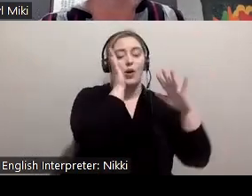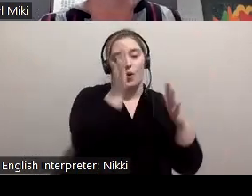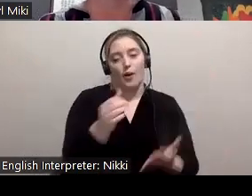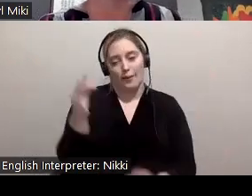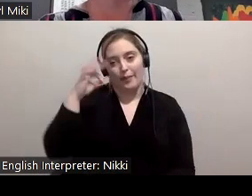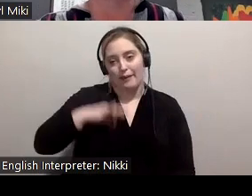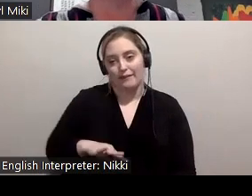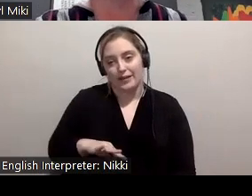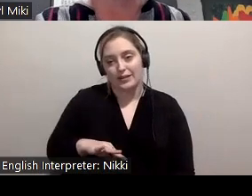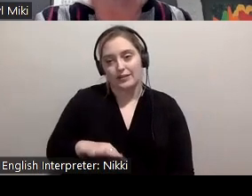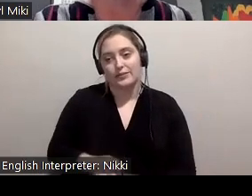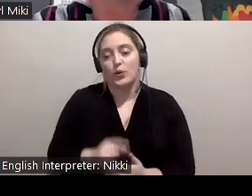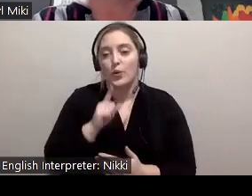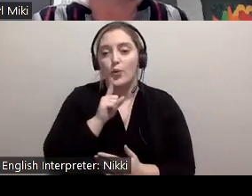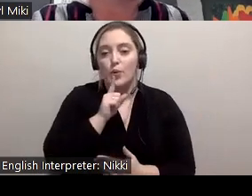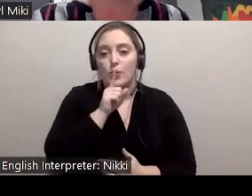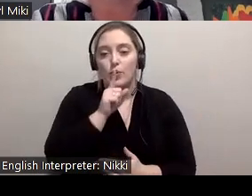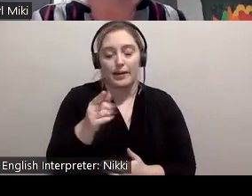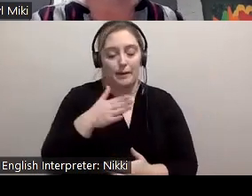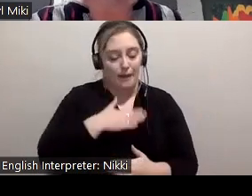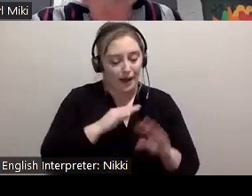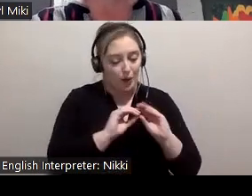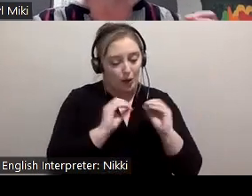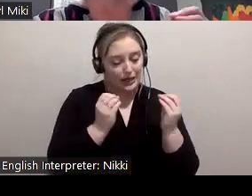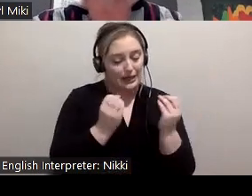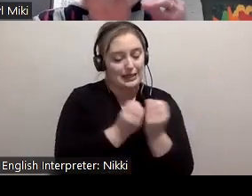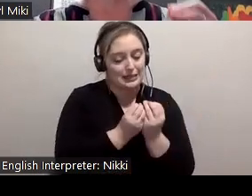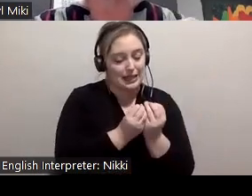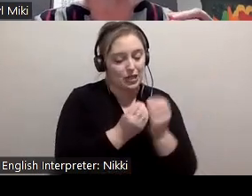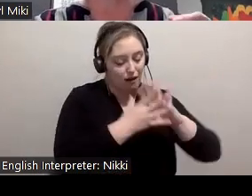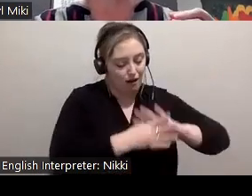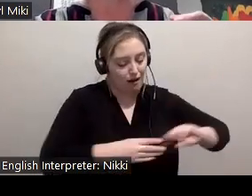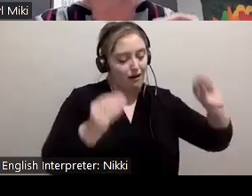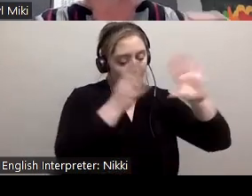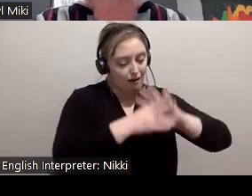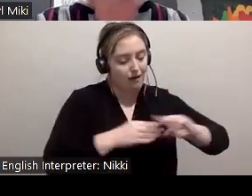your story of your organization and the and and the great work